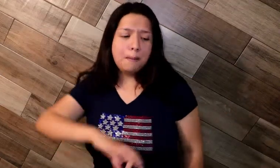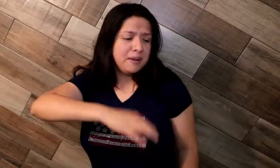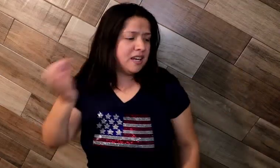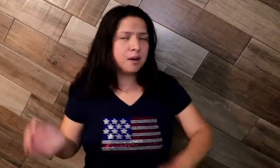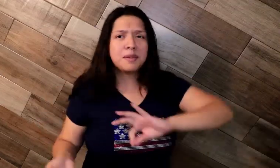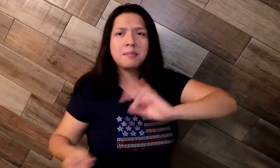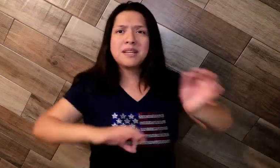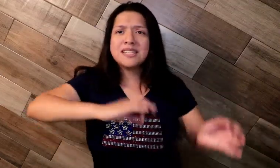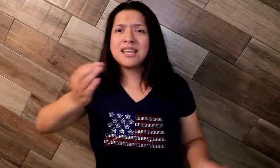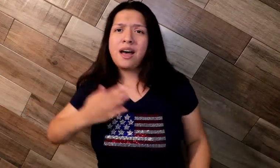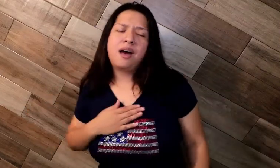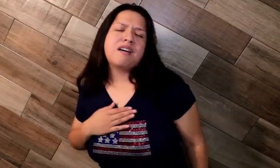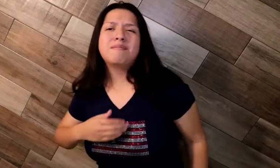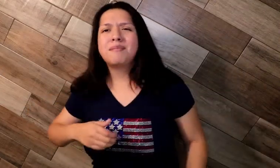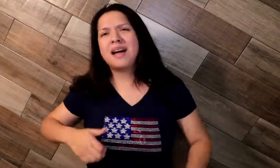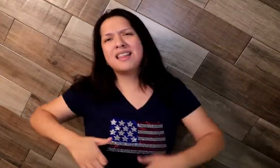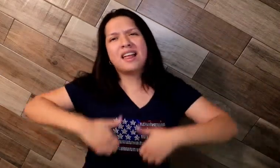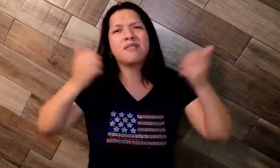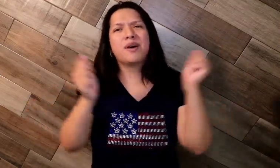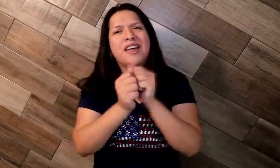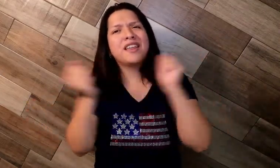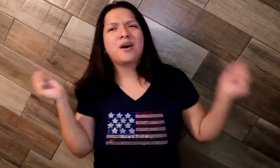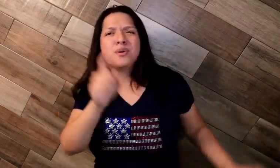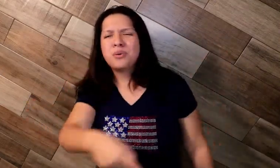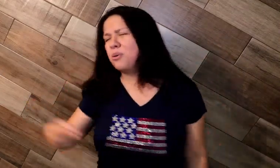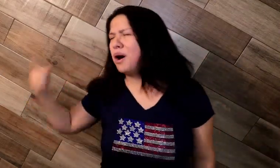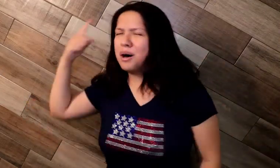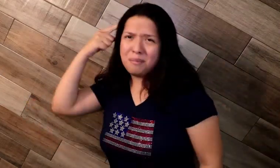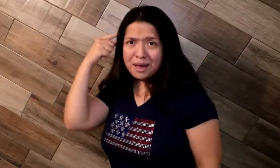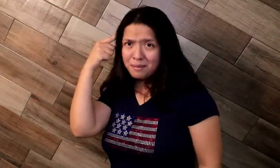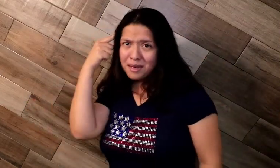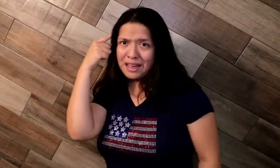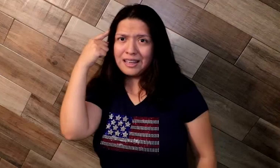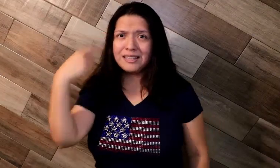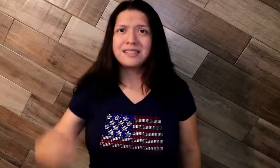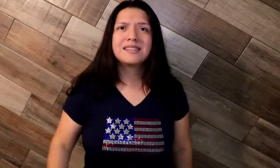Picking up the pieces of my life without you on my mind